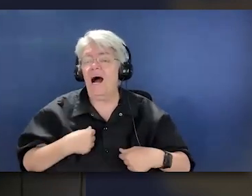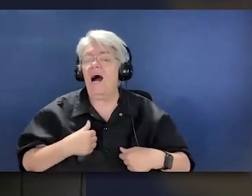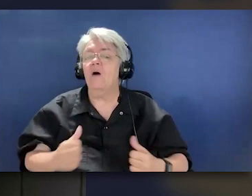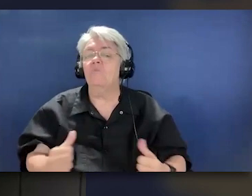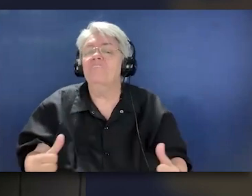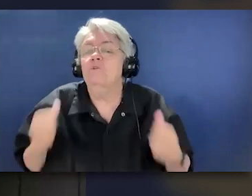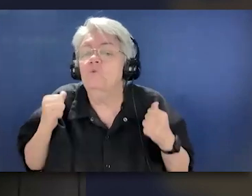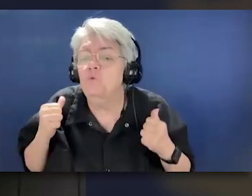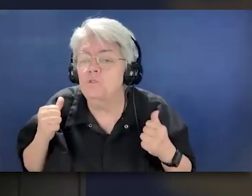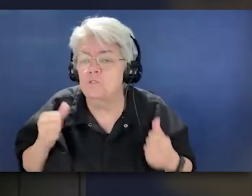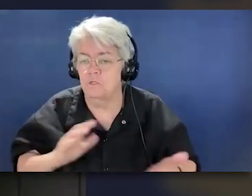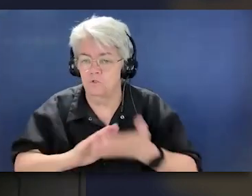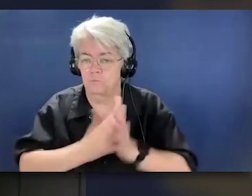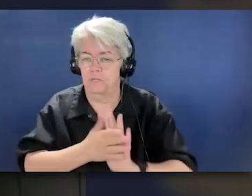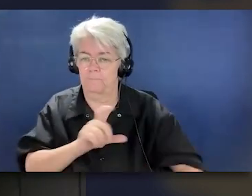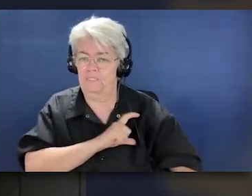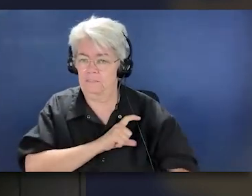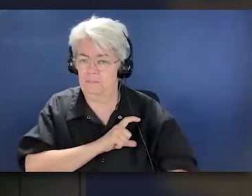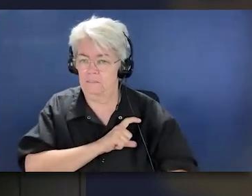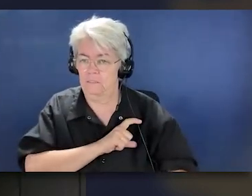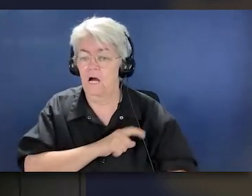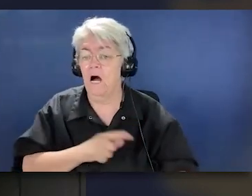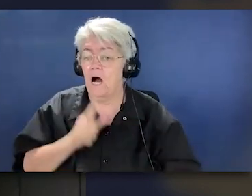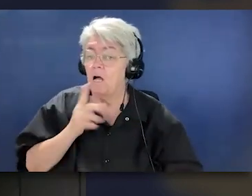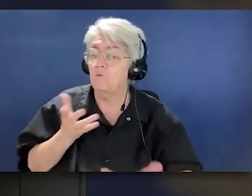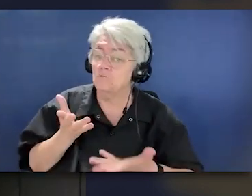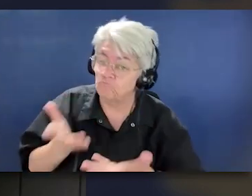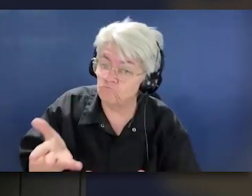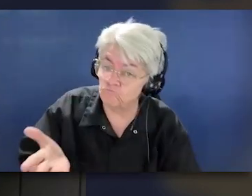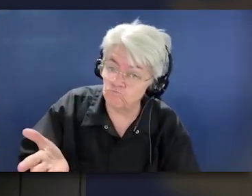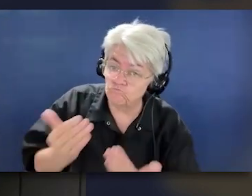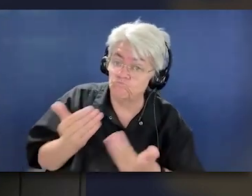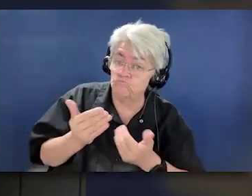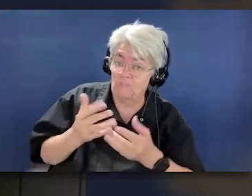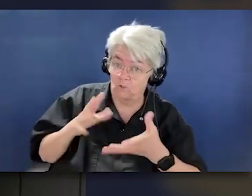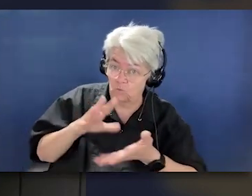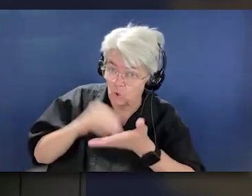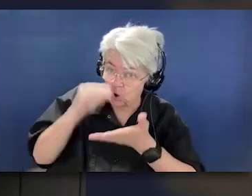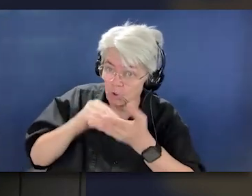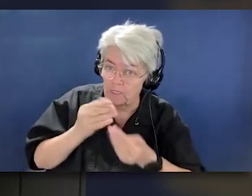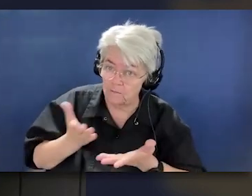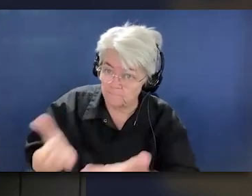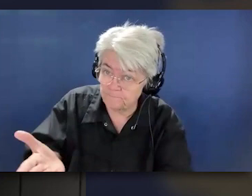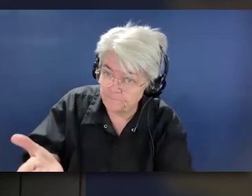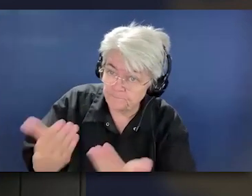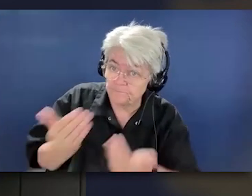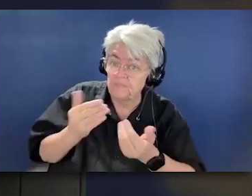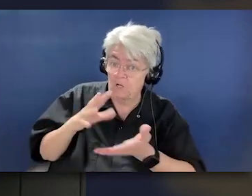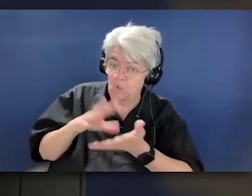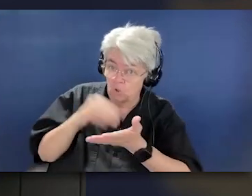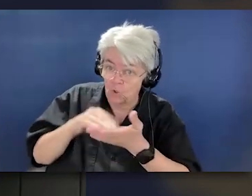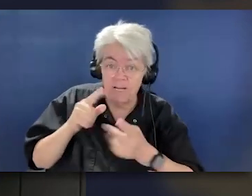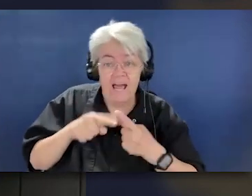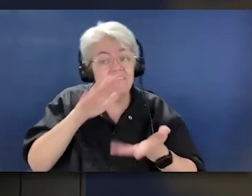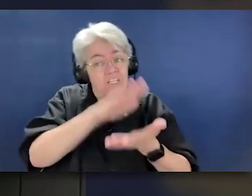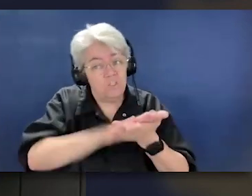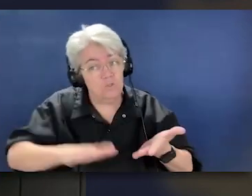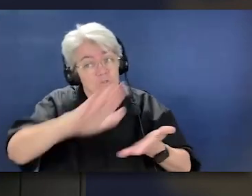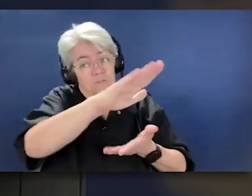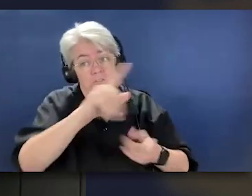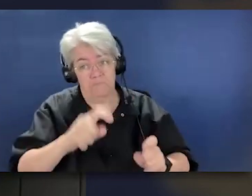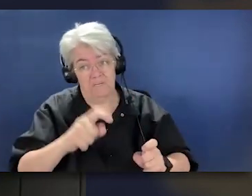engage them in learning, and our institutions are going to have to make decisions about how we sell